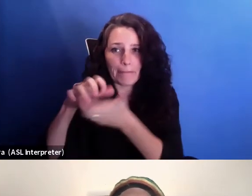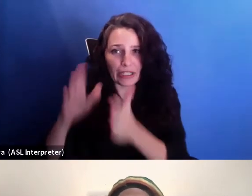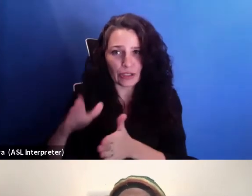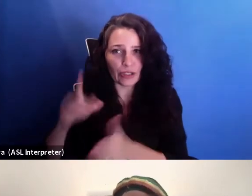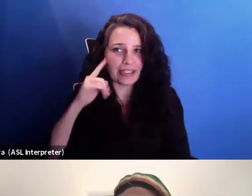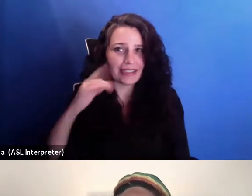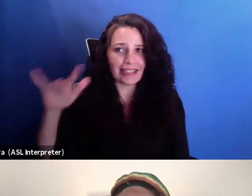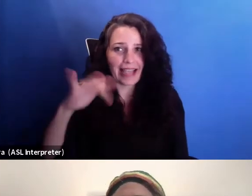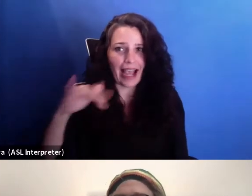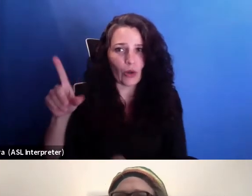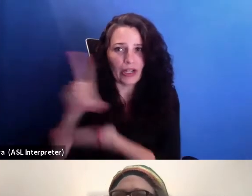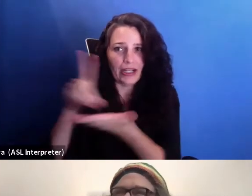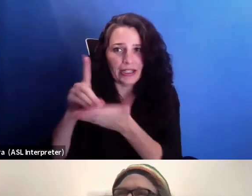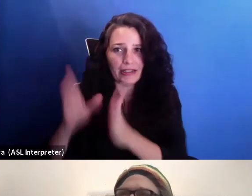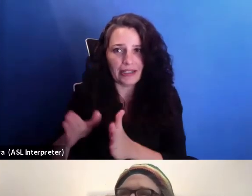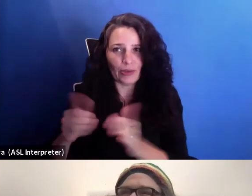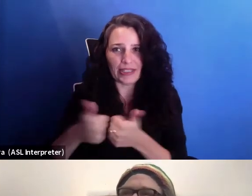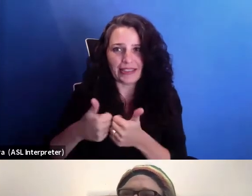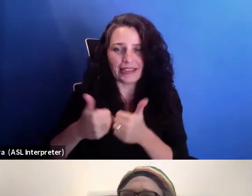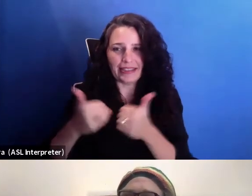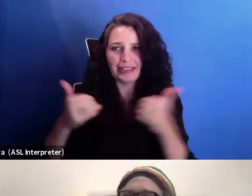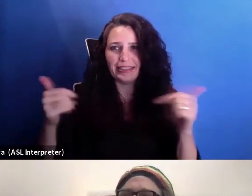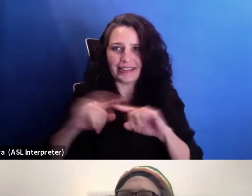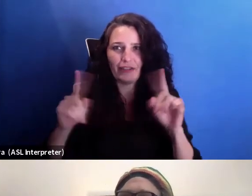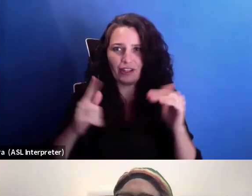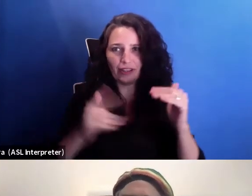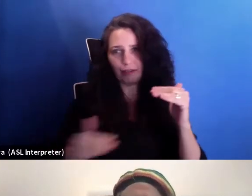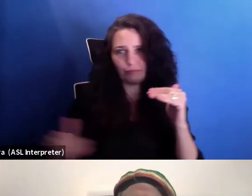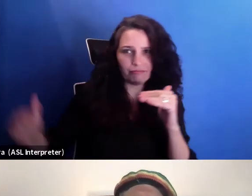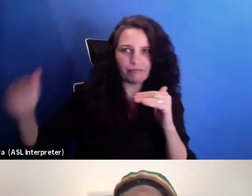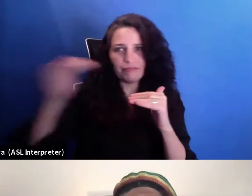Anyway, so that was a little bit of an eye opener. And yeah,